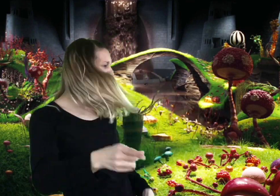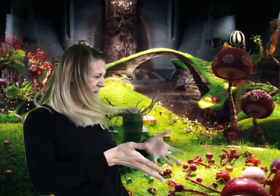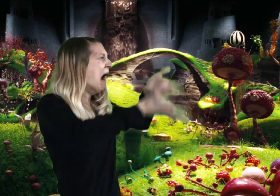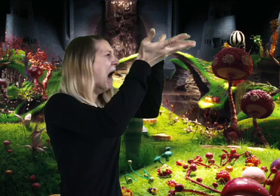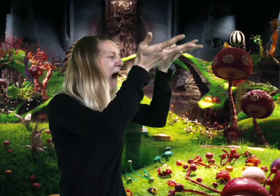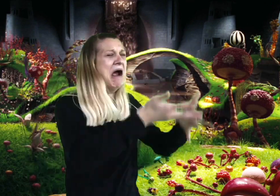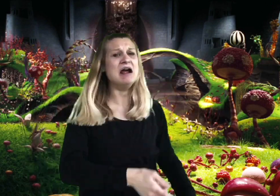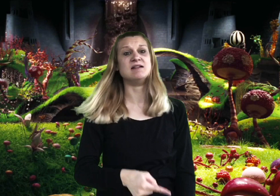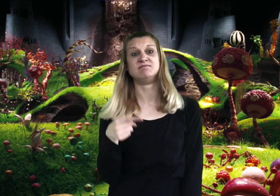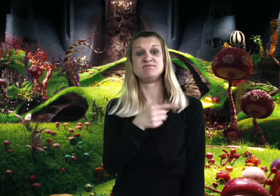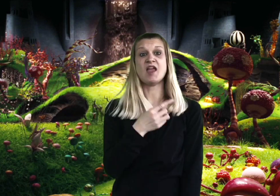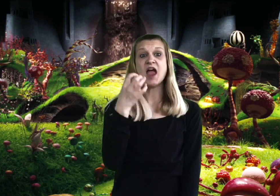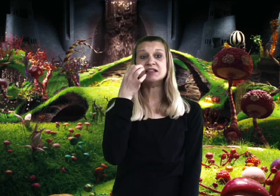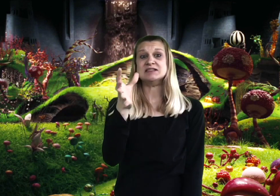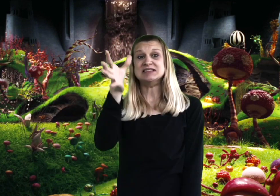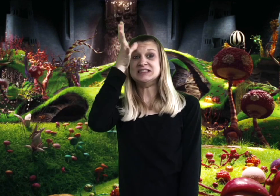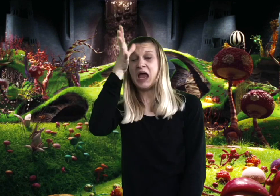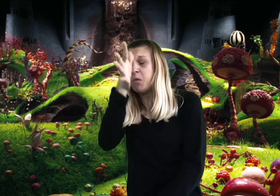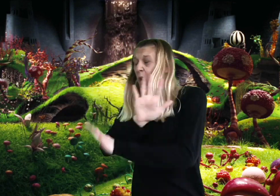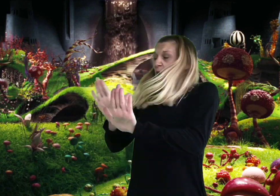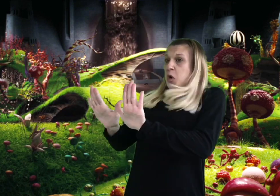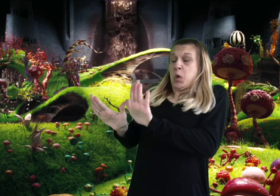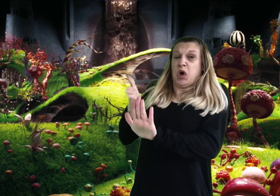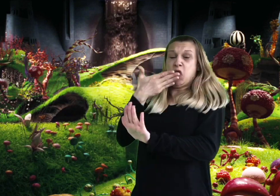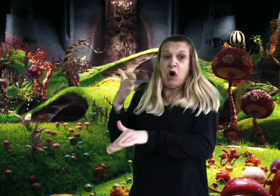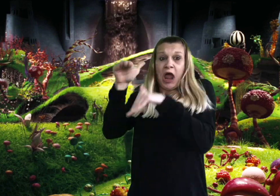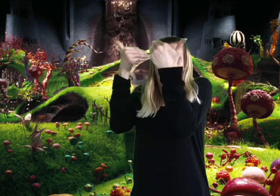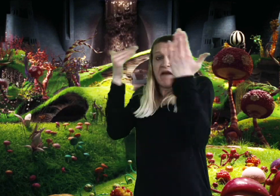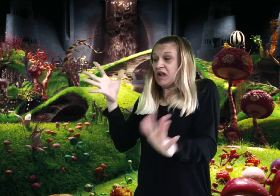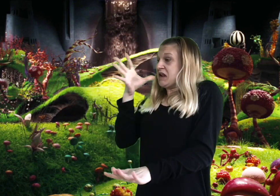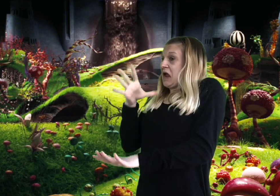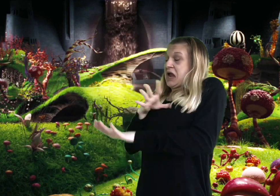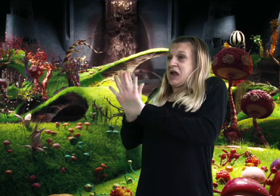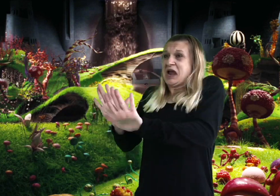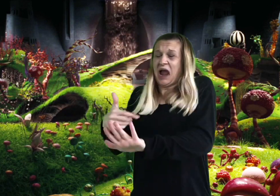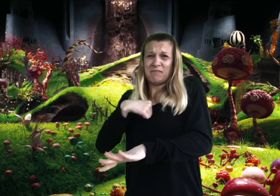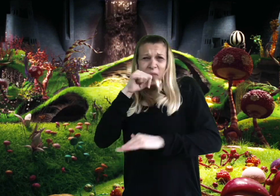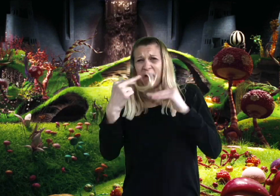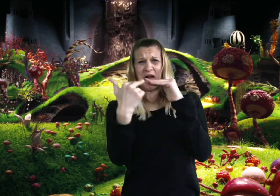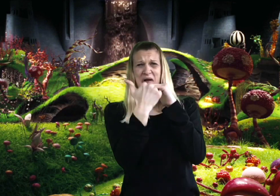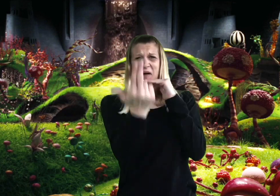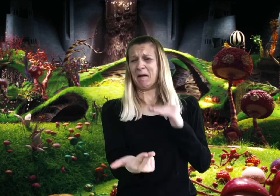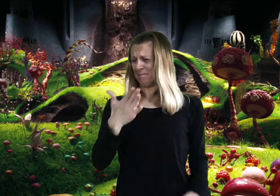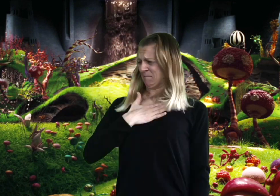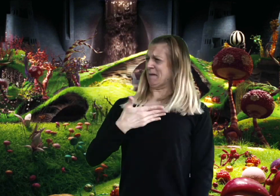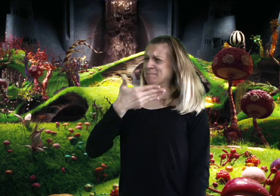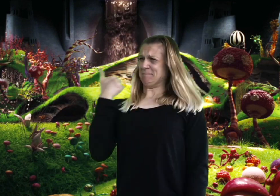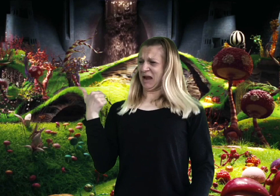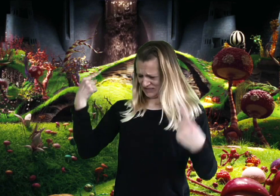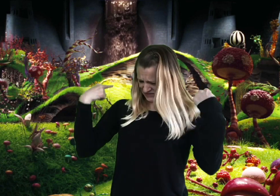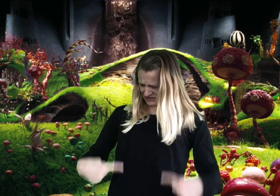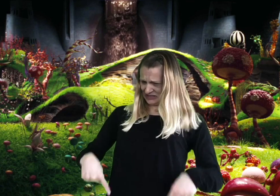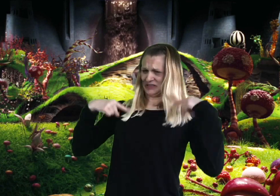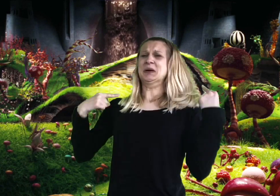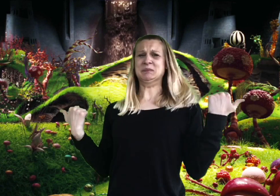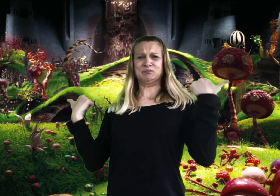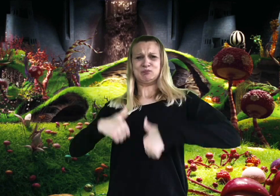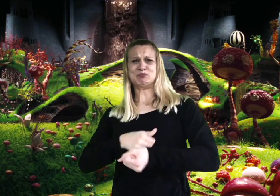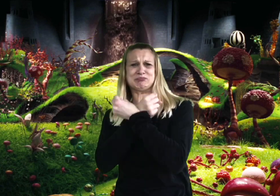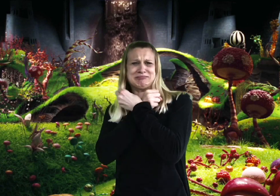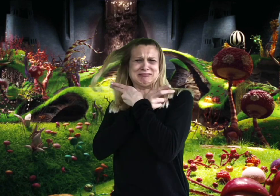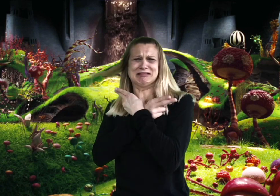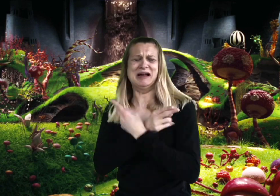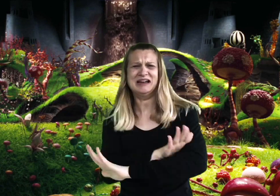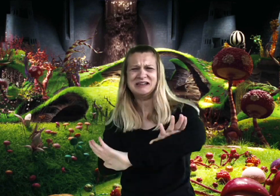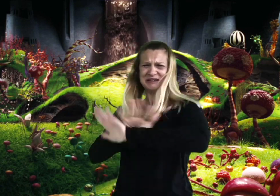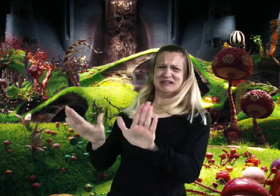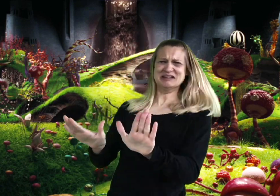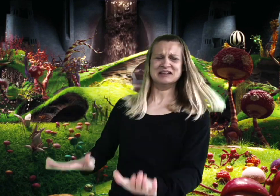"Good heavens, woman," said Mr. Gloop, "I’m not diving in there! I’ve got my best suit on!’